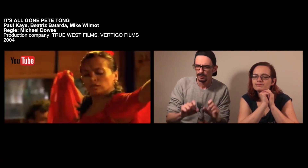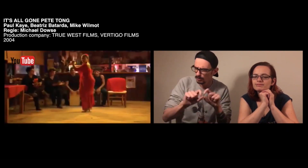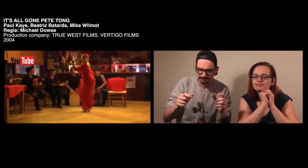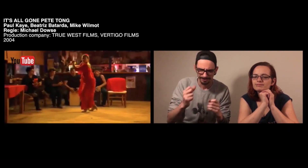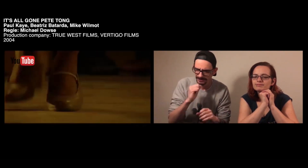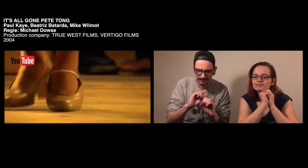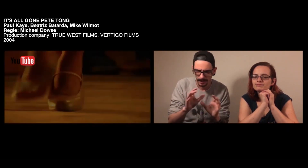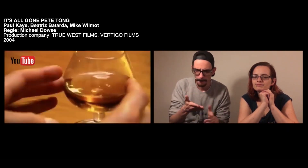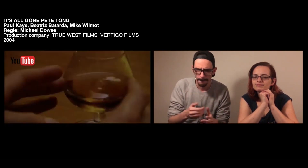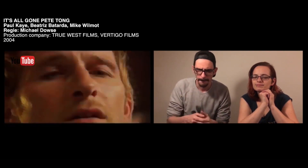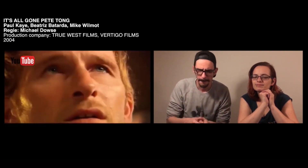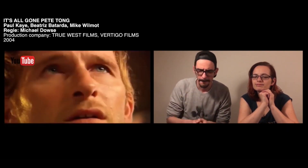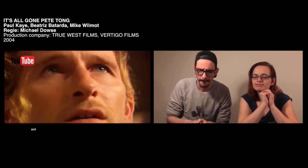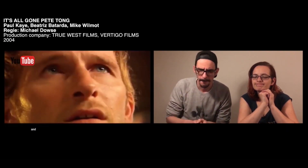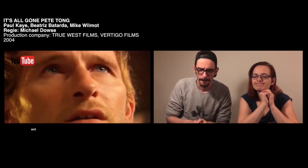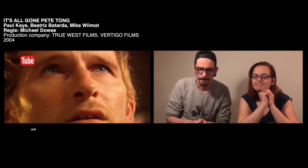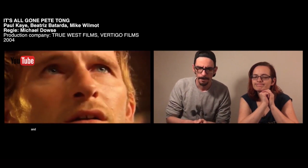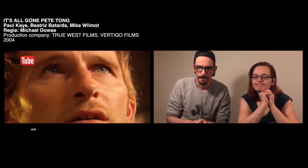Das war jetzt ein Wortsalat und ergab keinen Sinn.